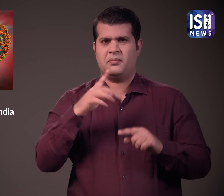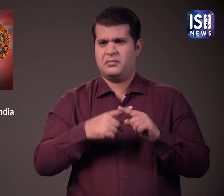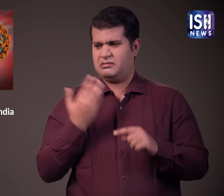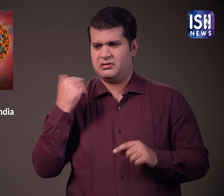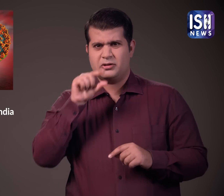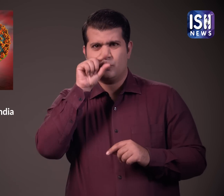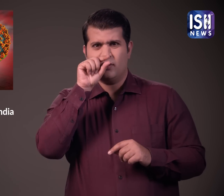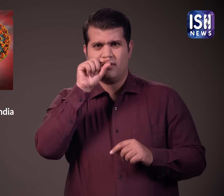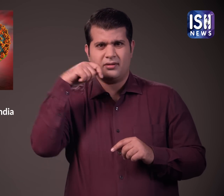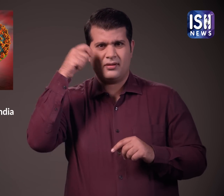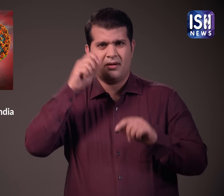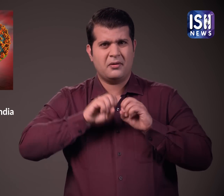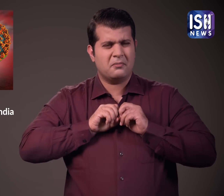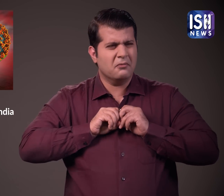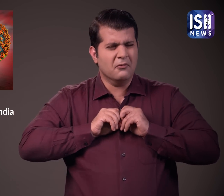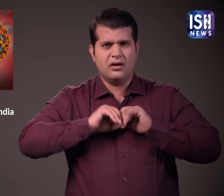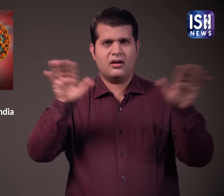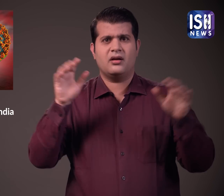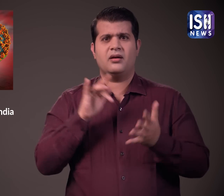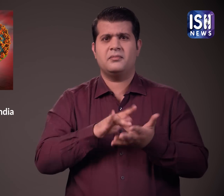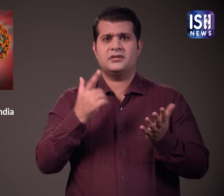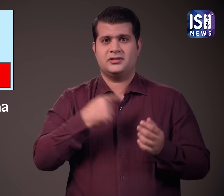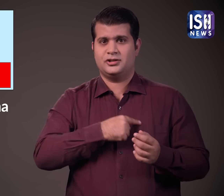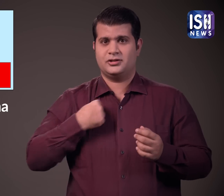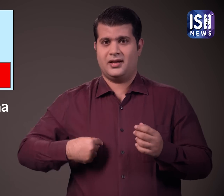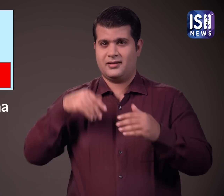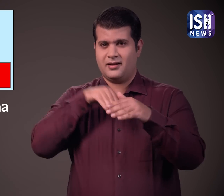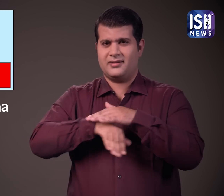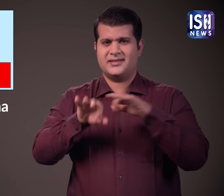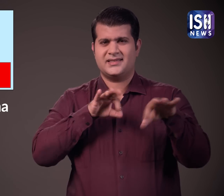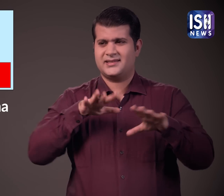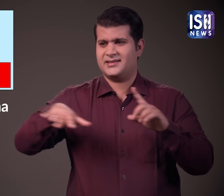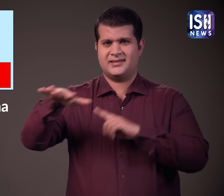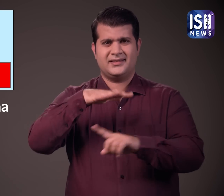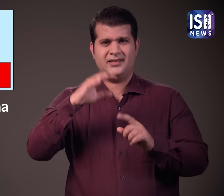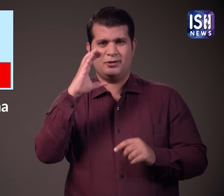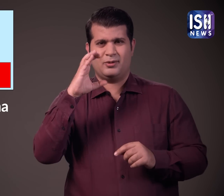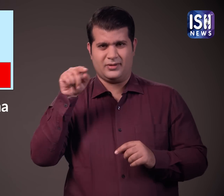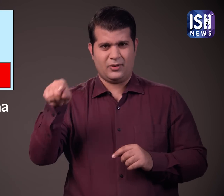A video on Twitter from Chongqing city of China,